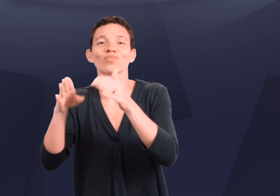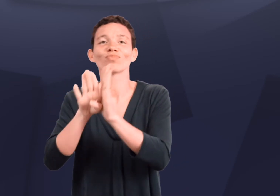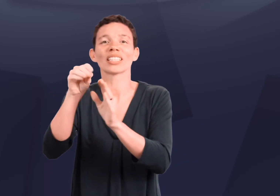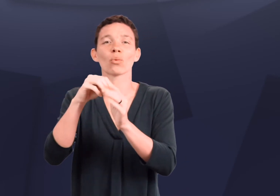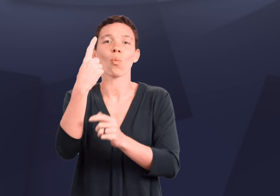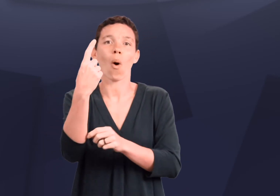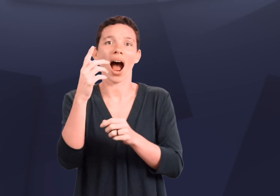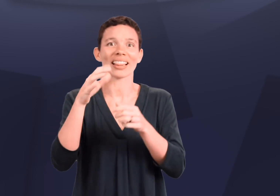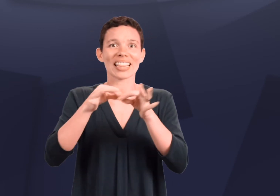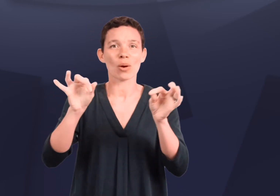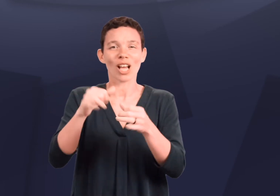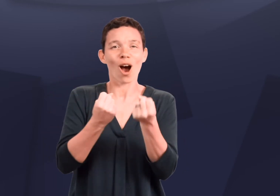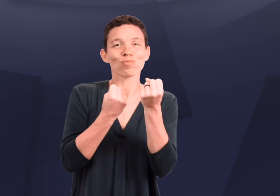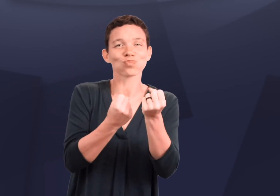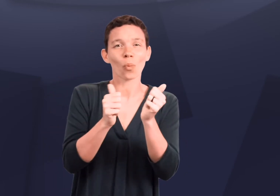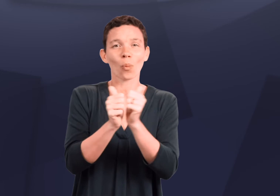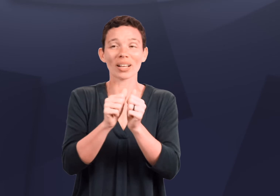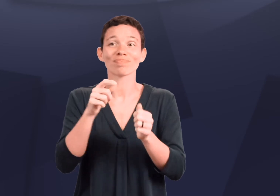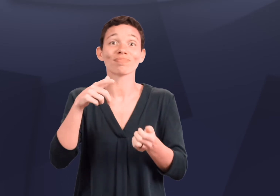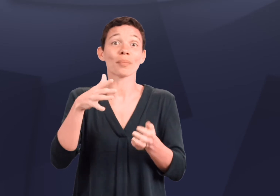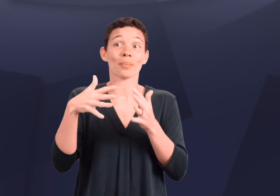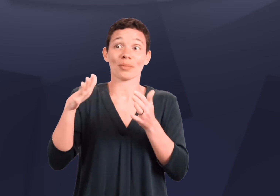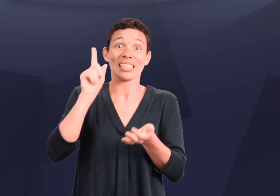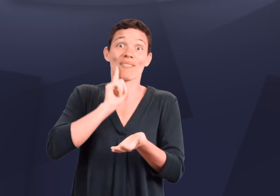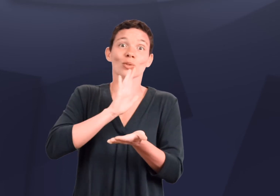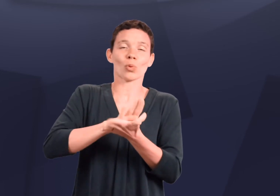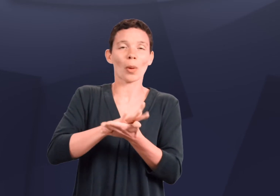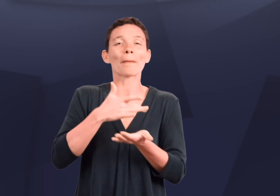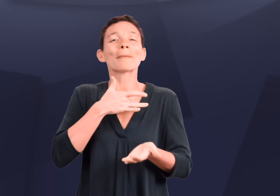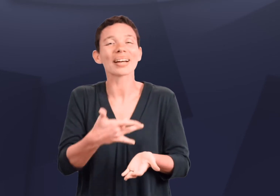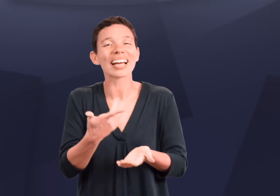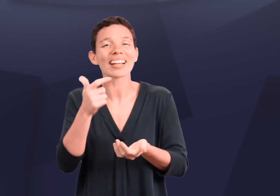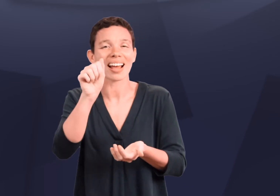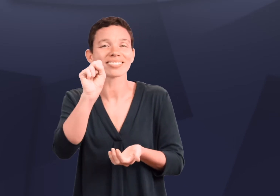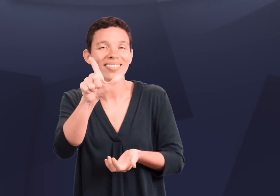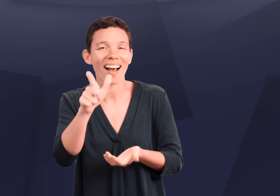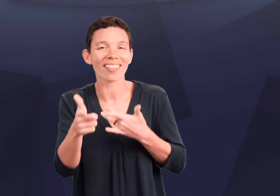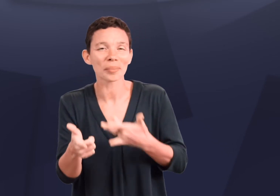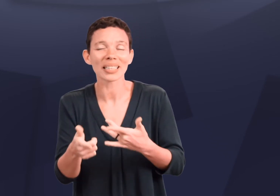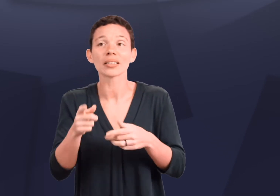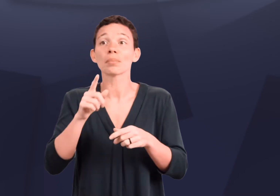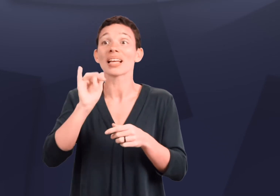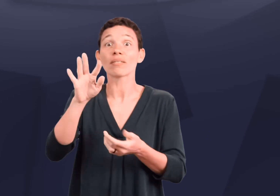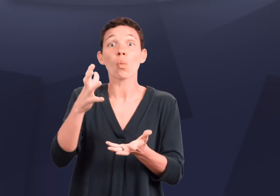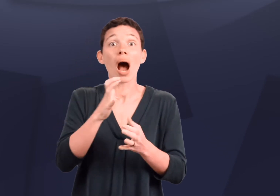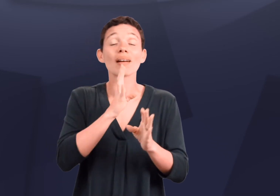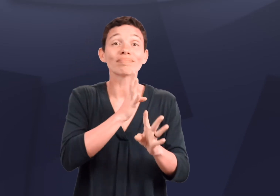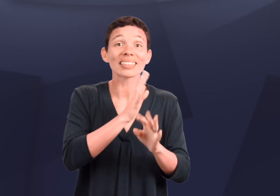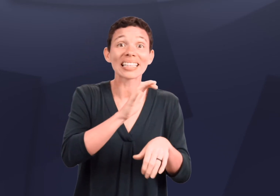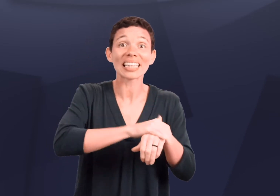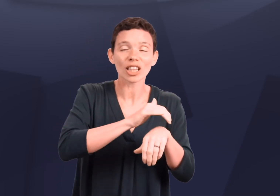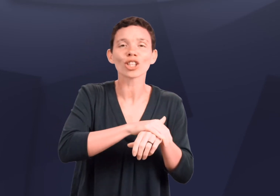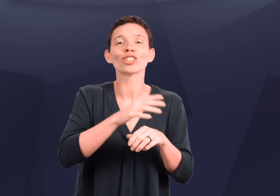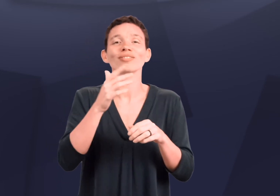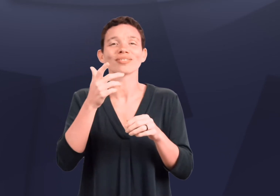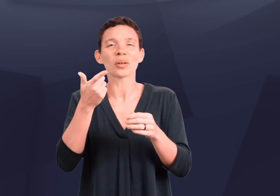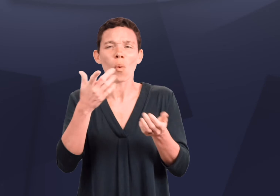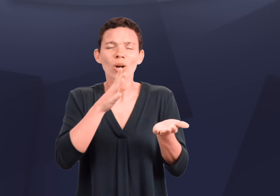But actually, having multiple languages comes with many benefits. Maybe a student needs strategies to develop one dominant language.